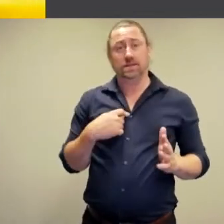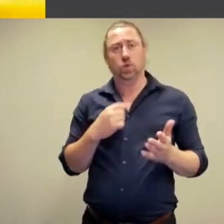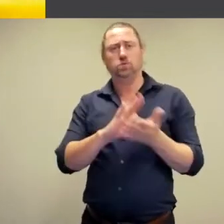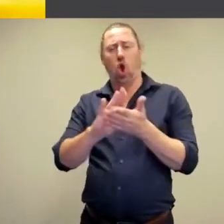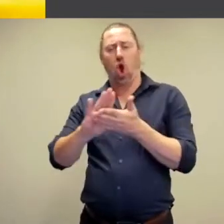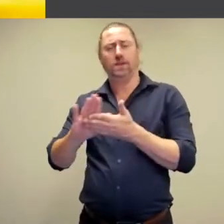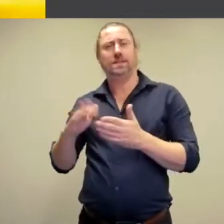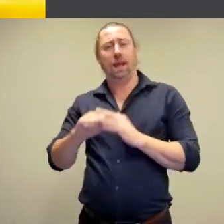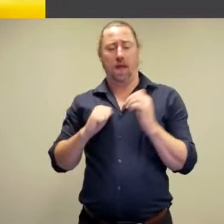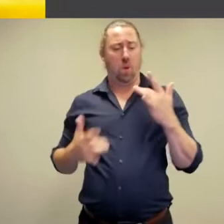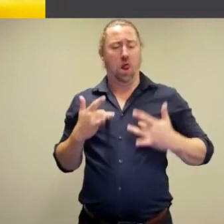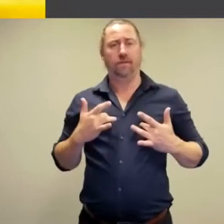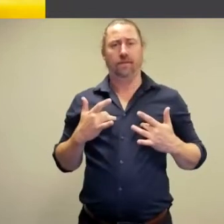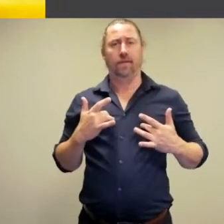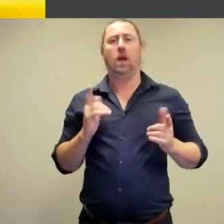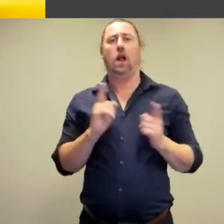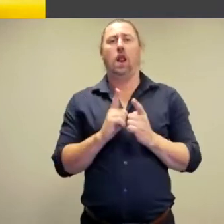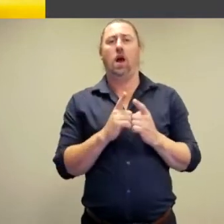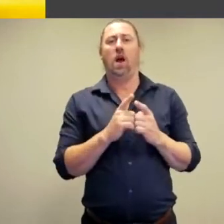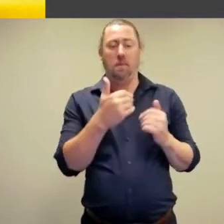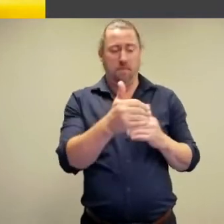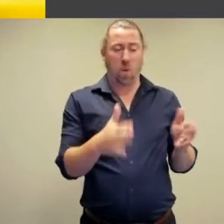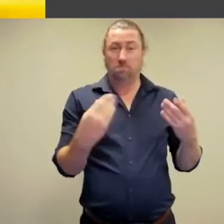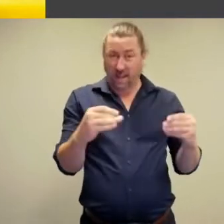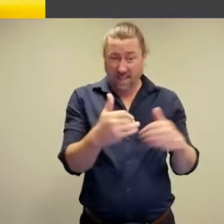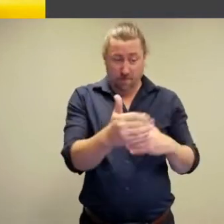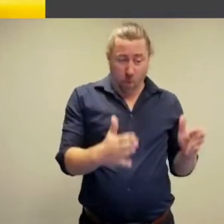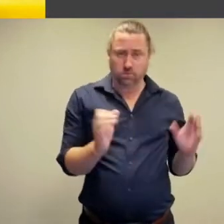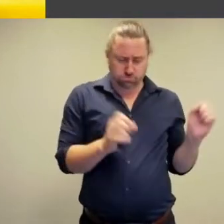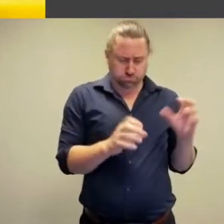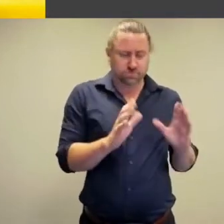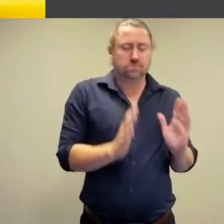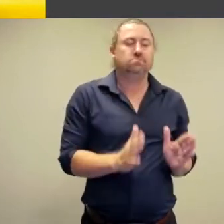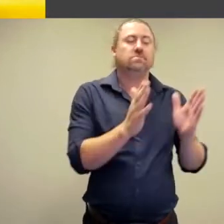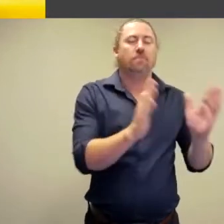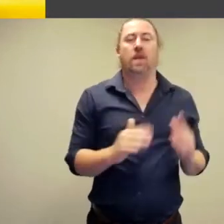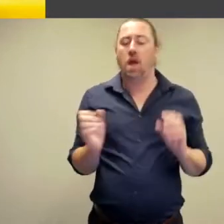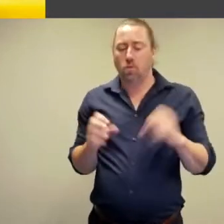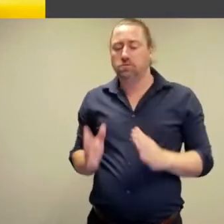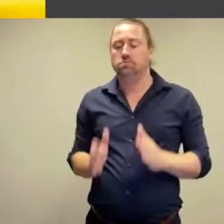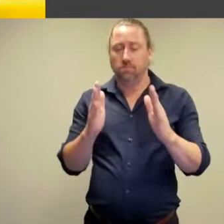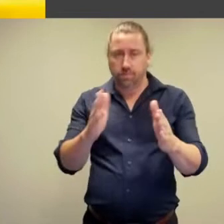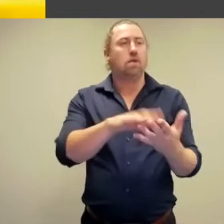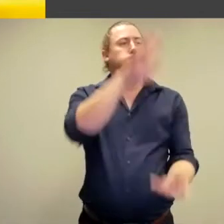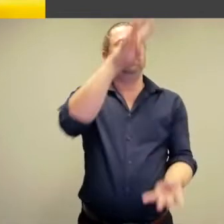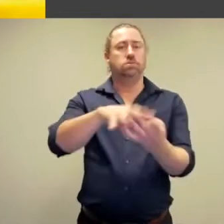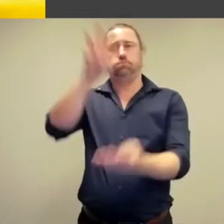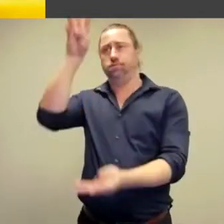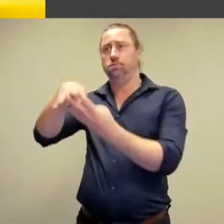in our lives into little plastic boxes